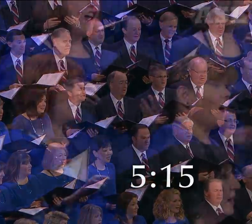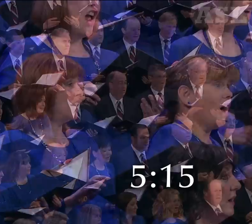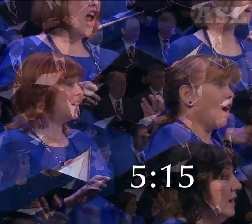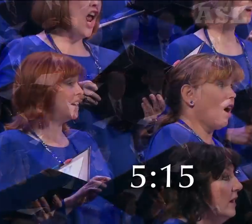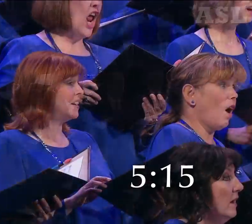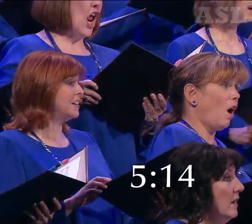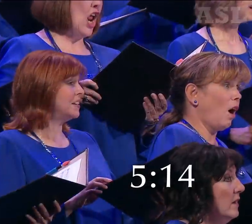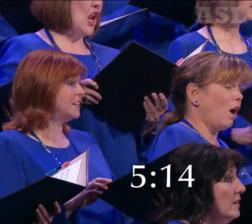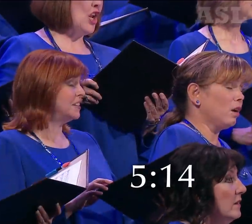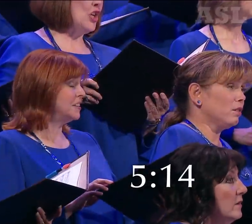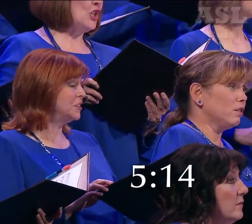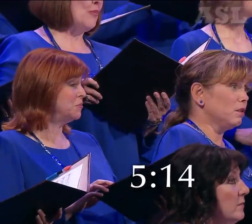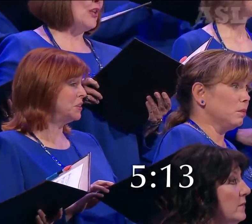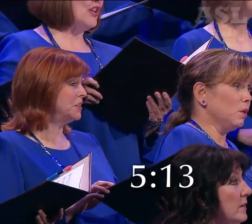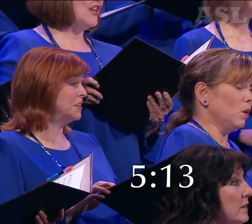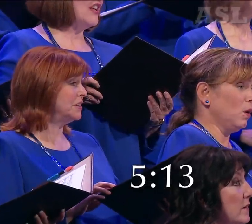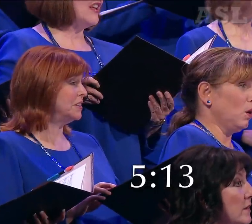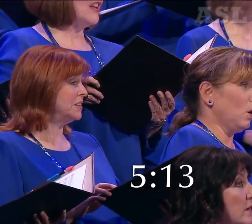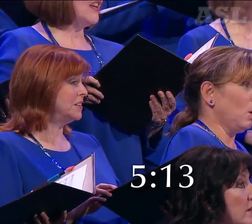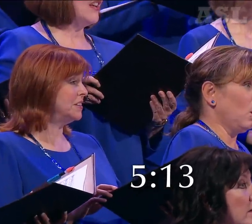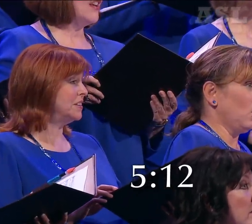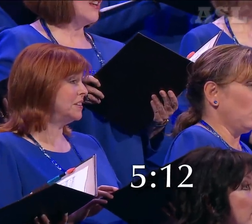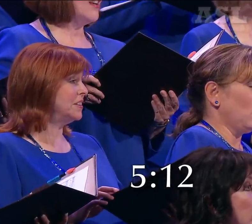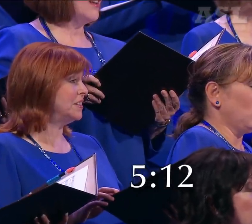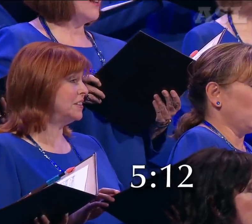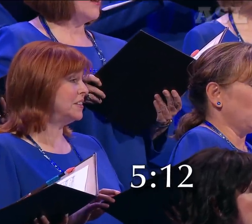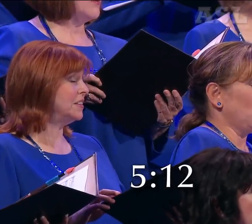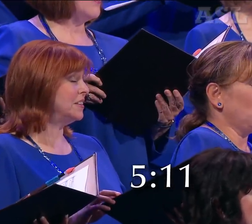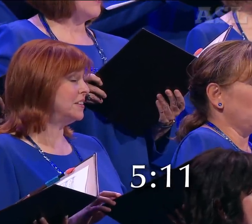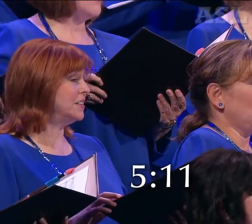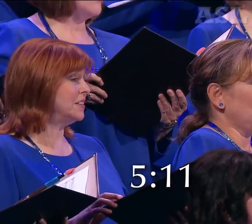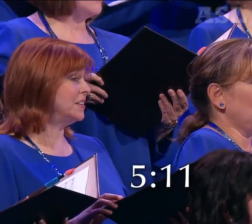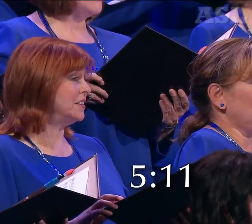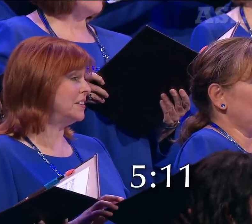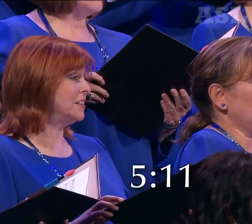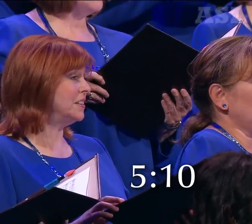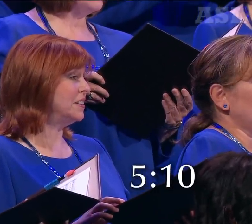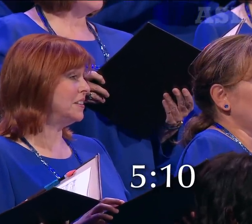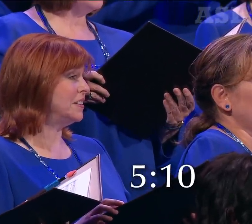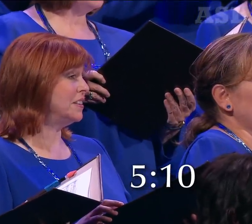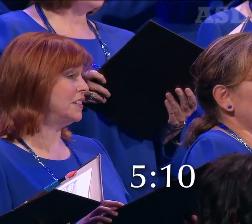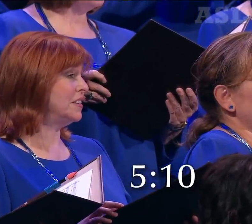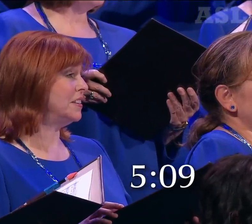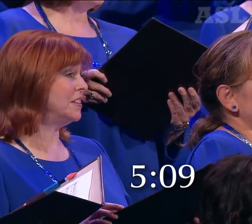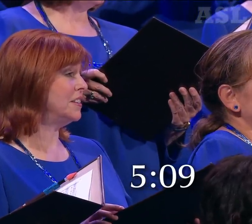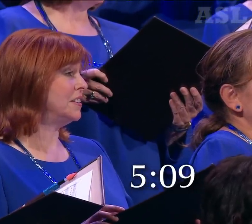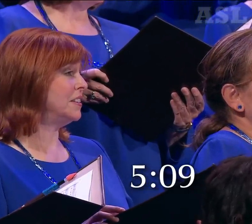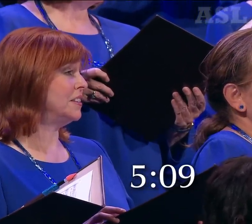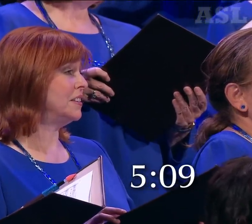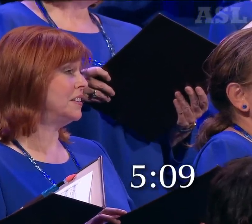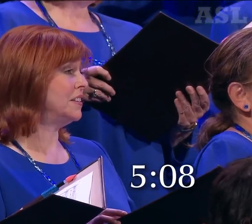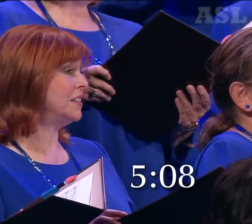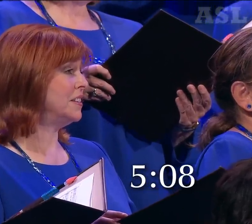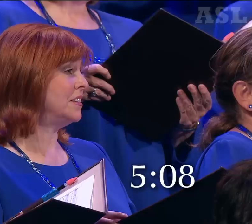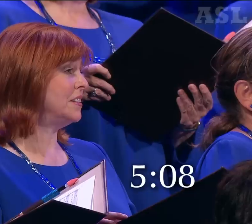THIS IS THE ENGLISH CLOSED CAPTION CHANNEL OF THE CHURCH OF JESUS CHRIST OF LATTER-DAY SAINTS.